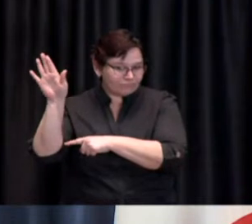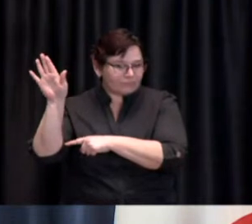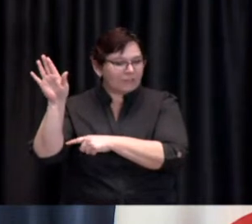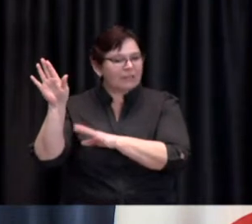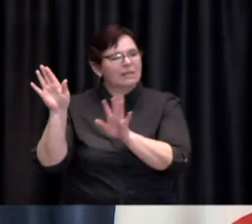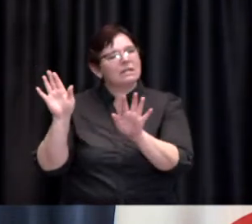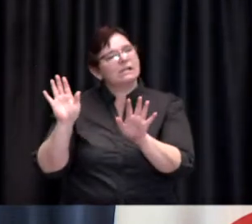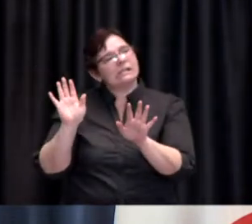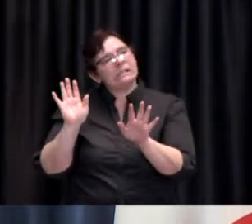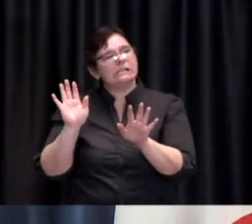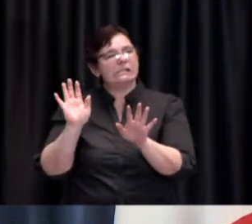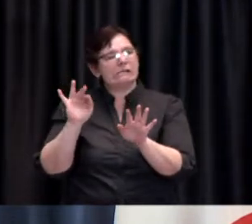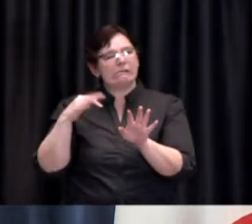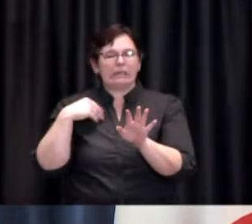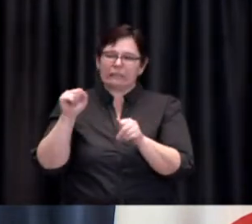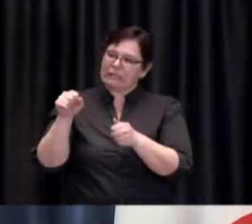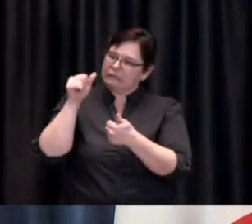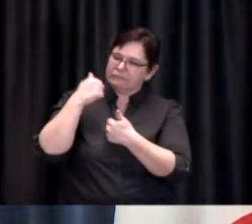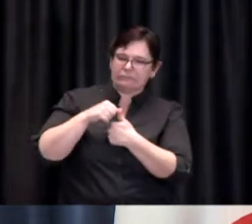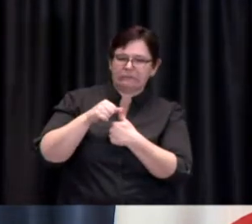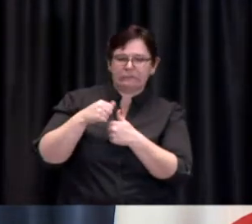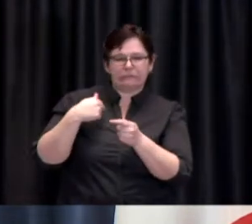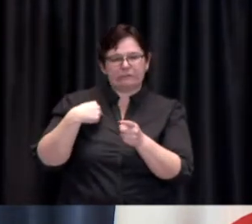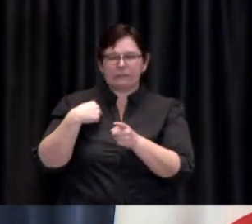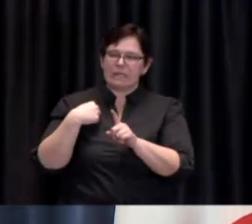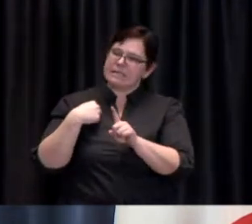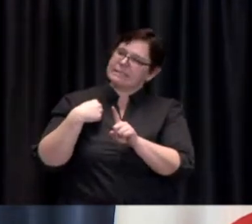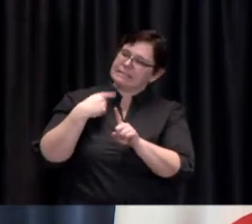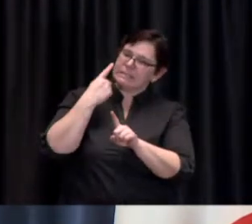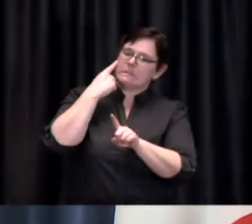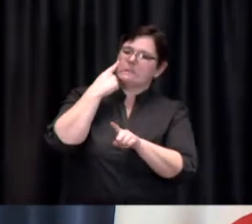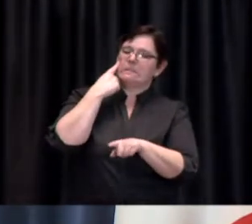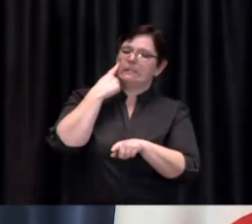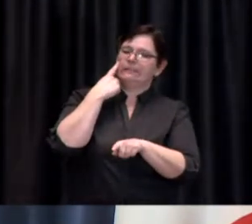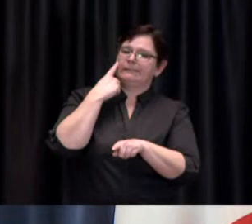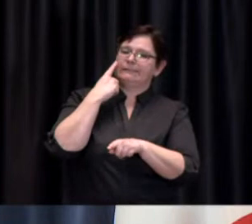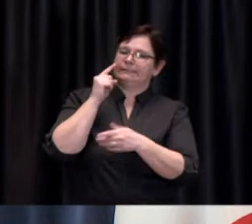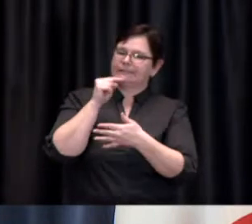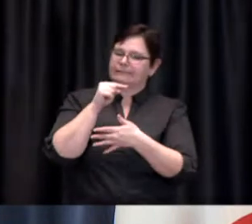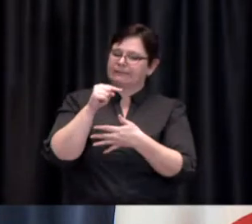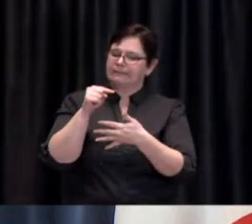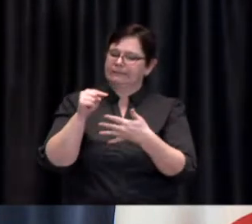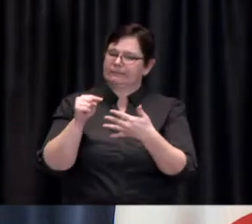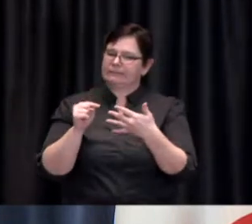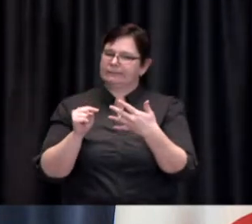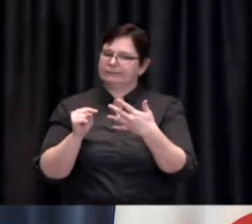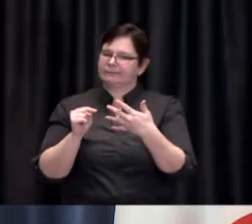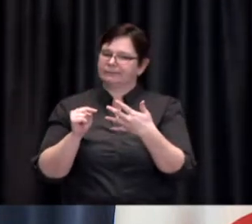provincial prioritization framework those who are providing frontline healthcare type work